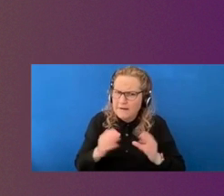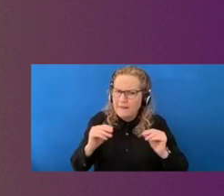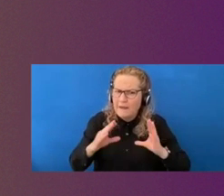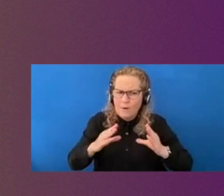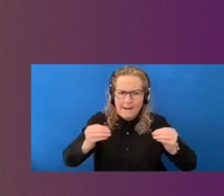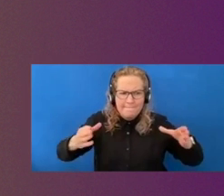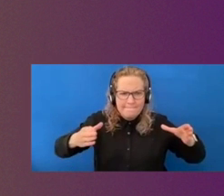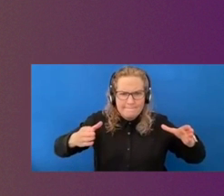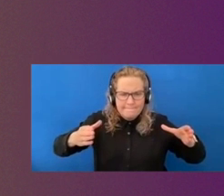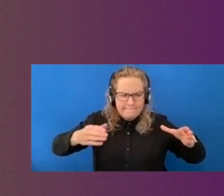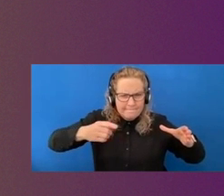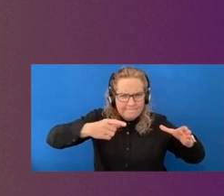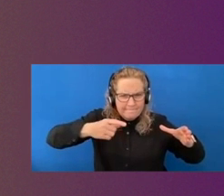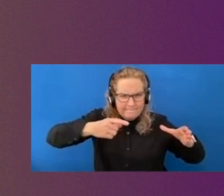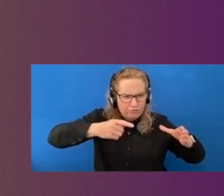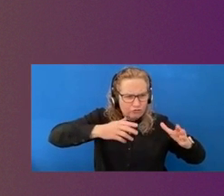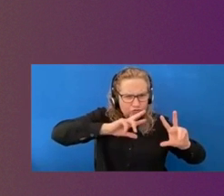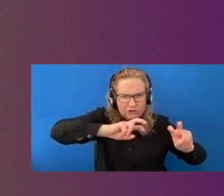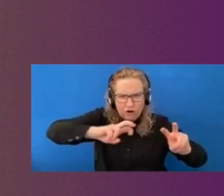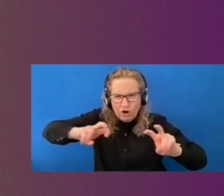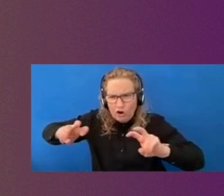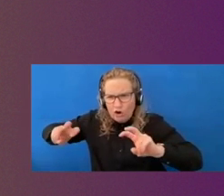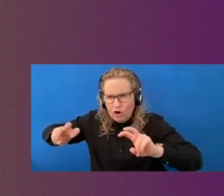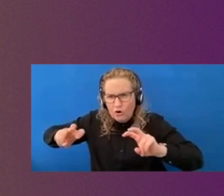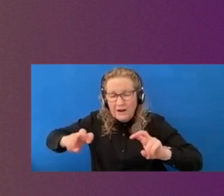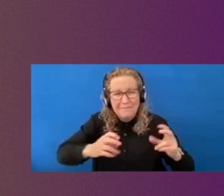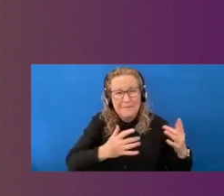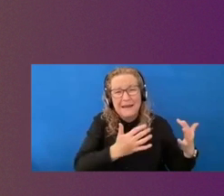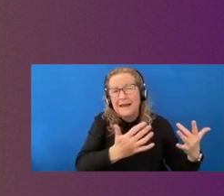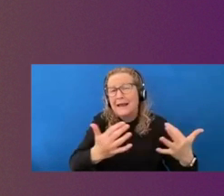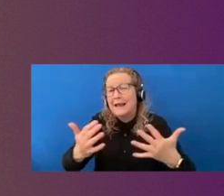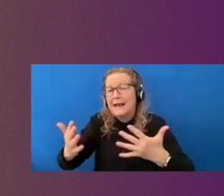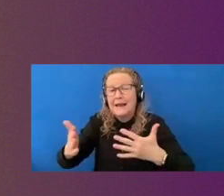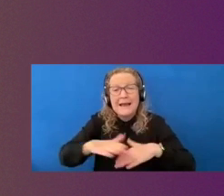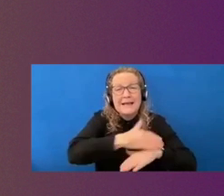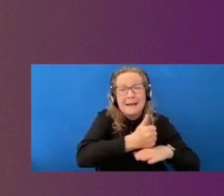well over 100 startups that are currently active in Canada and are already in the market